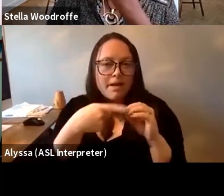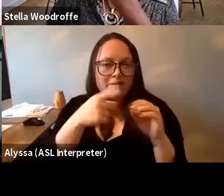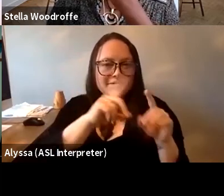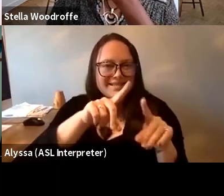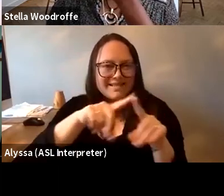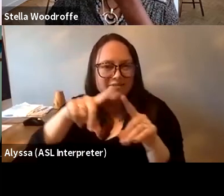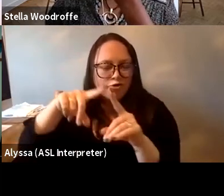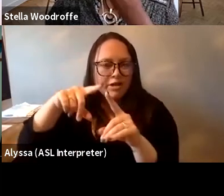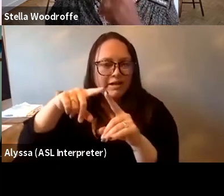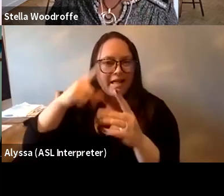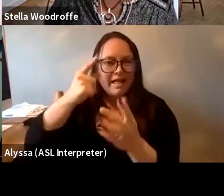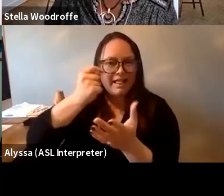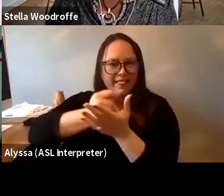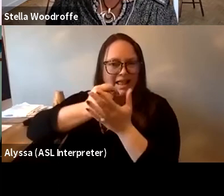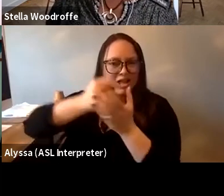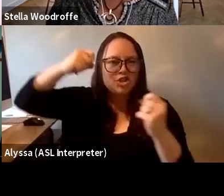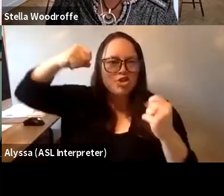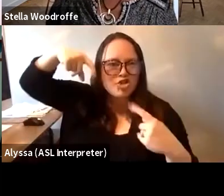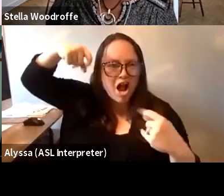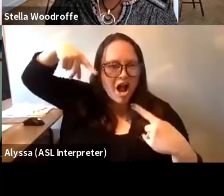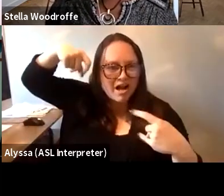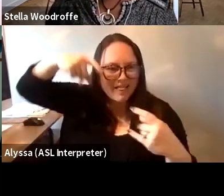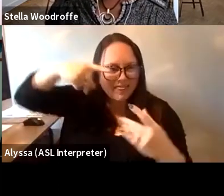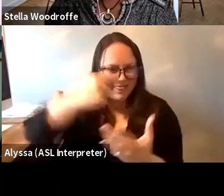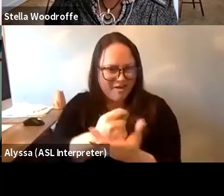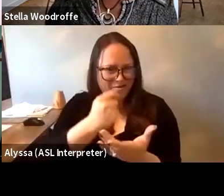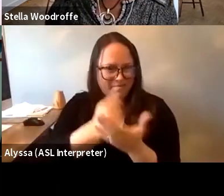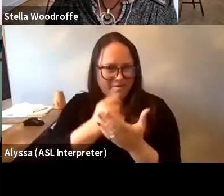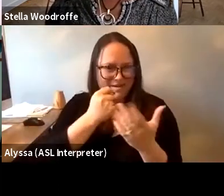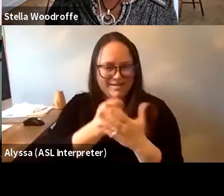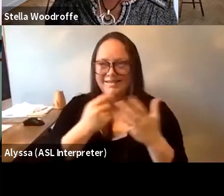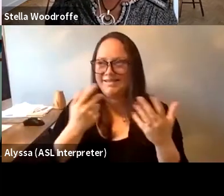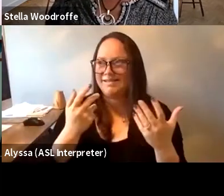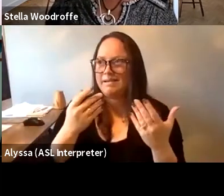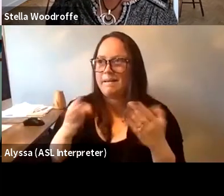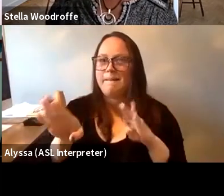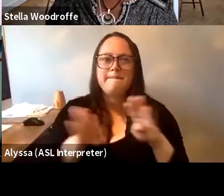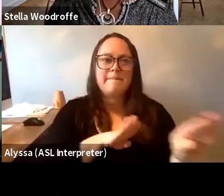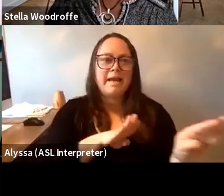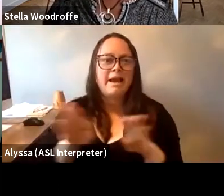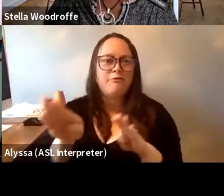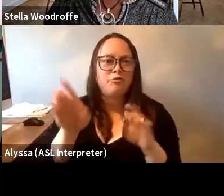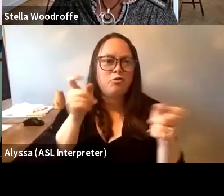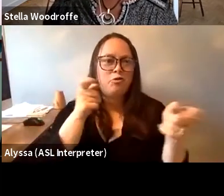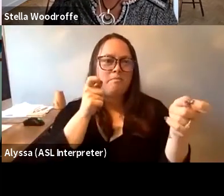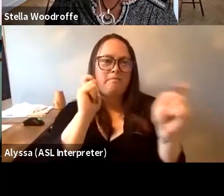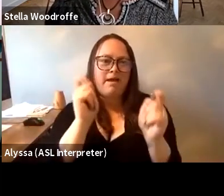things like that, you know, behavioral modifications that, NO,